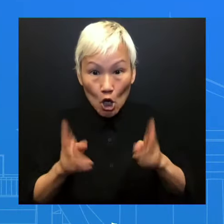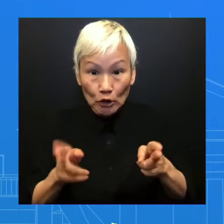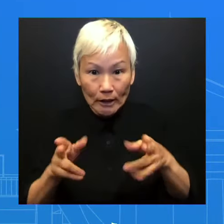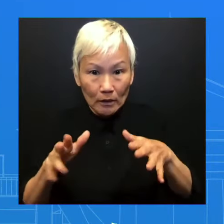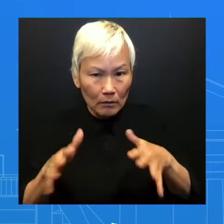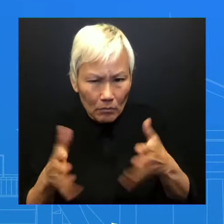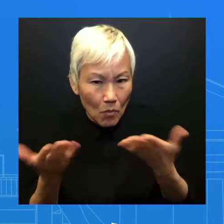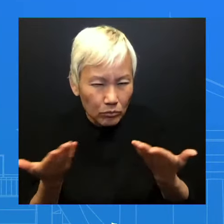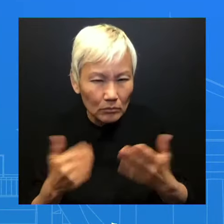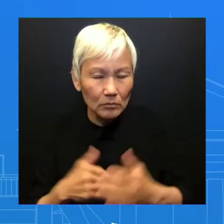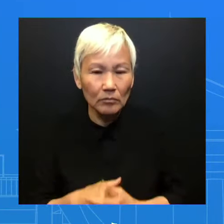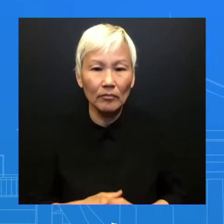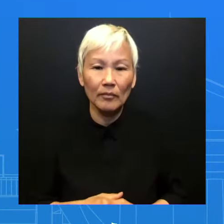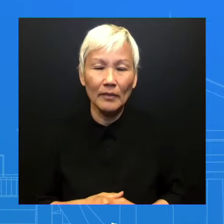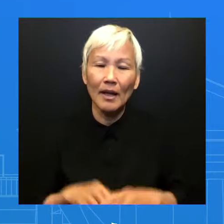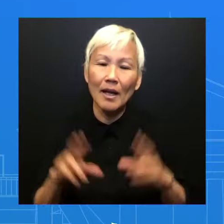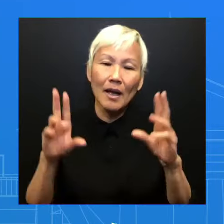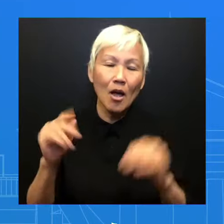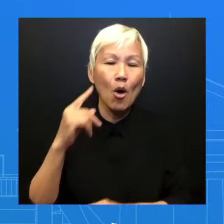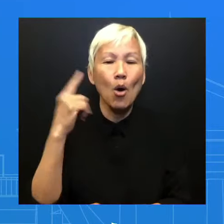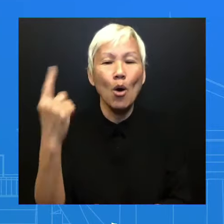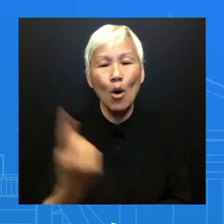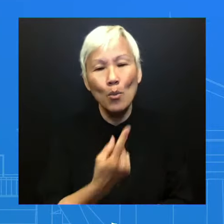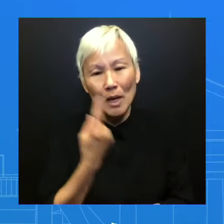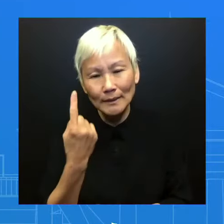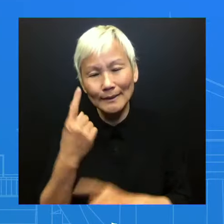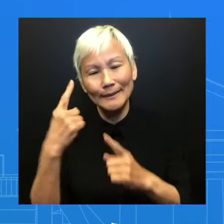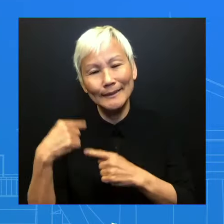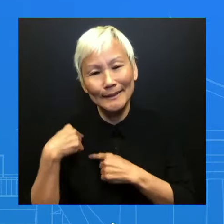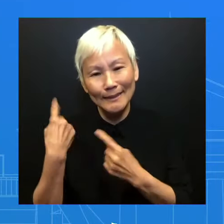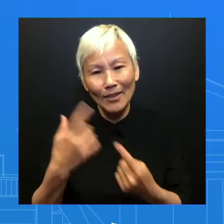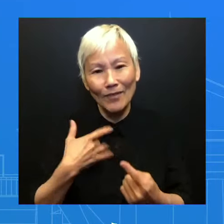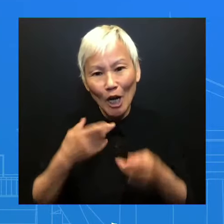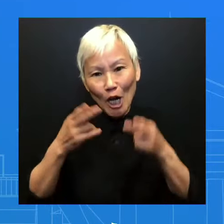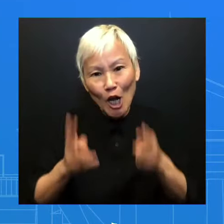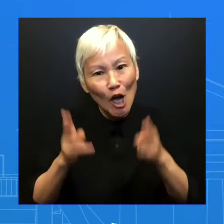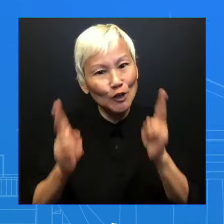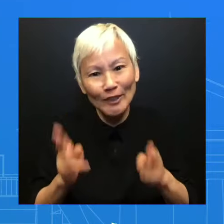We have called this out over and over again -- how urgent it is to get this done.